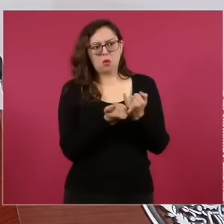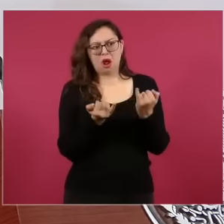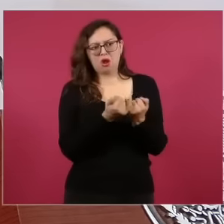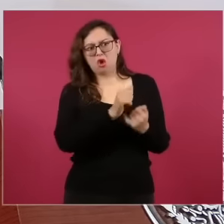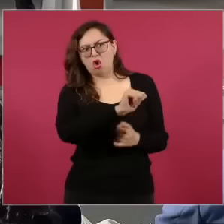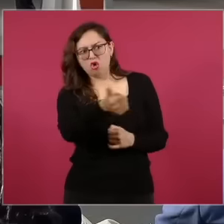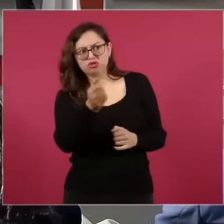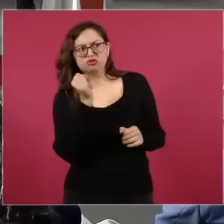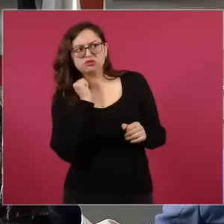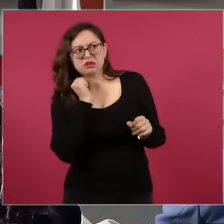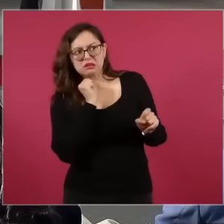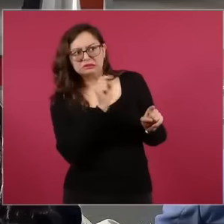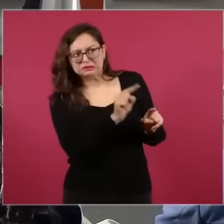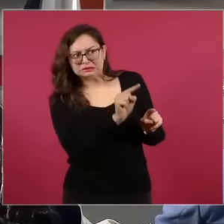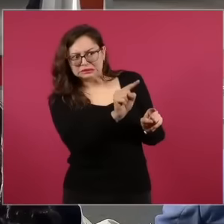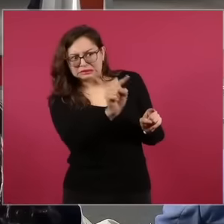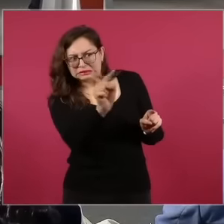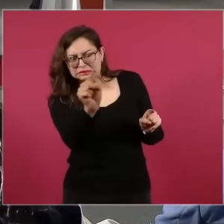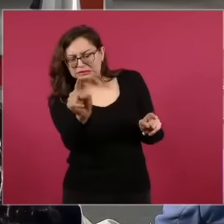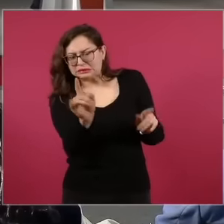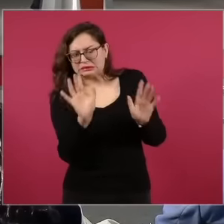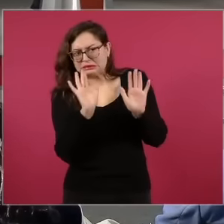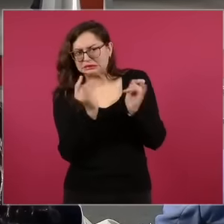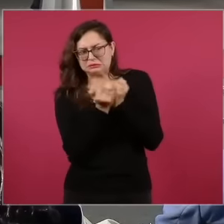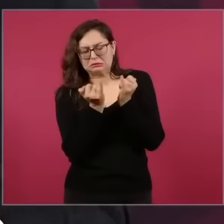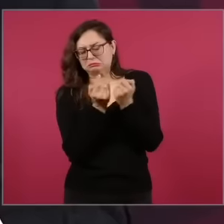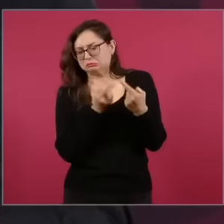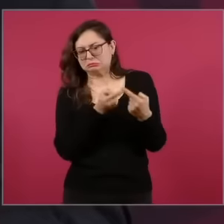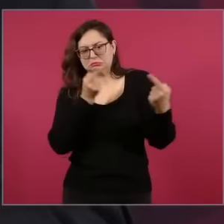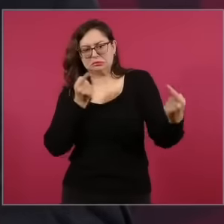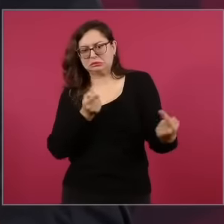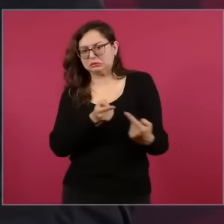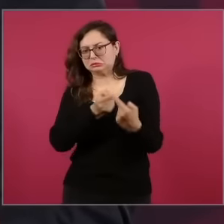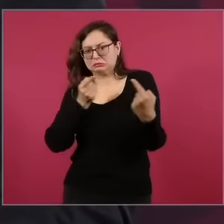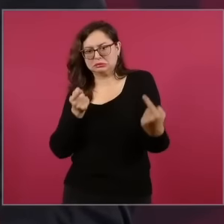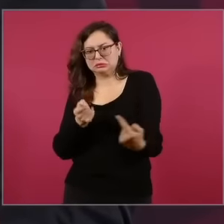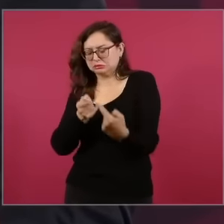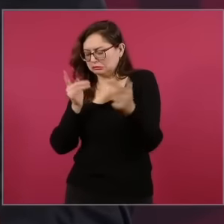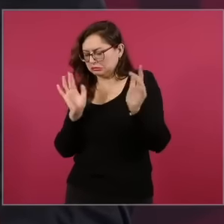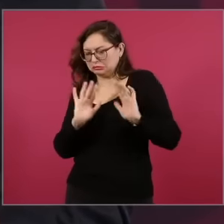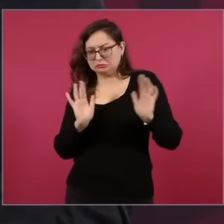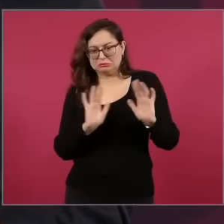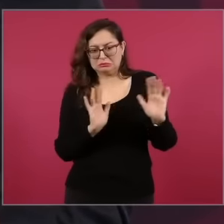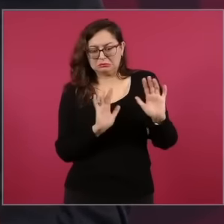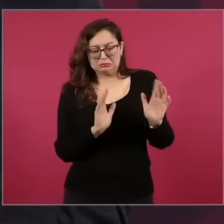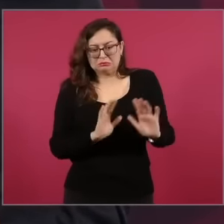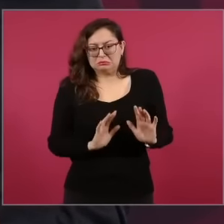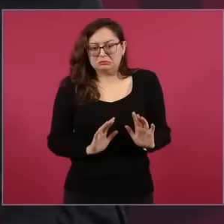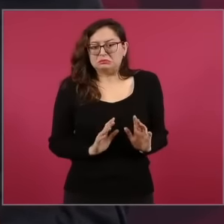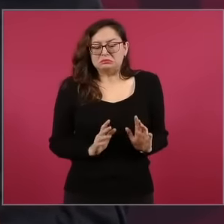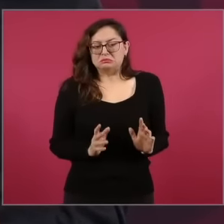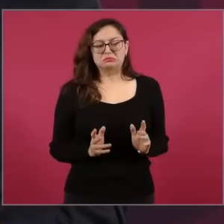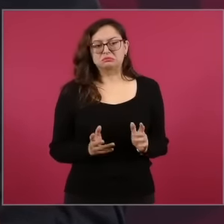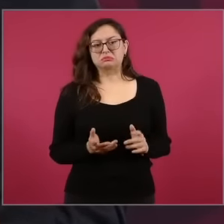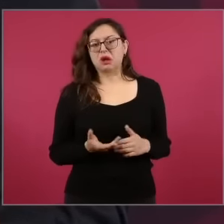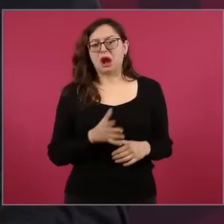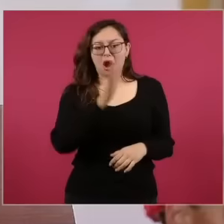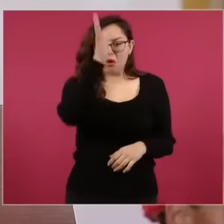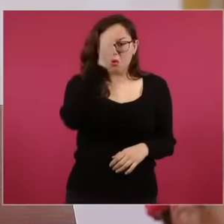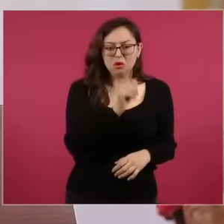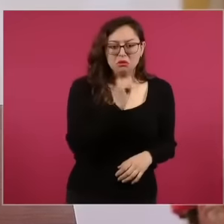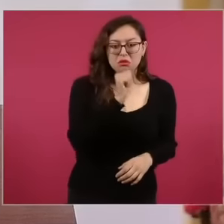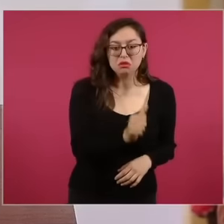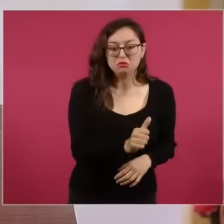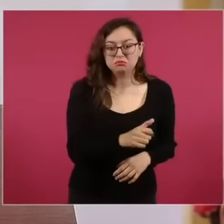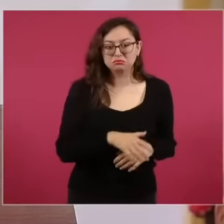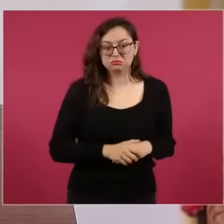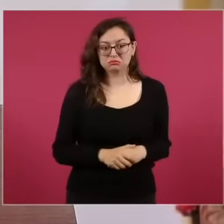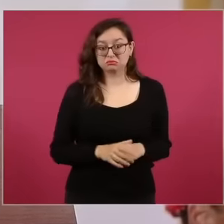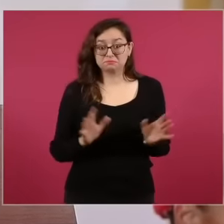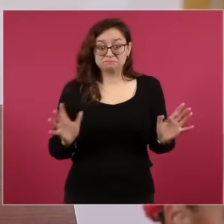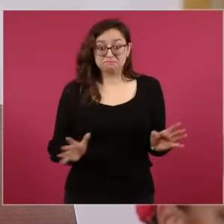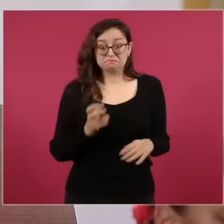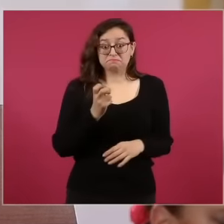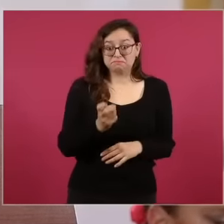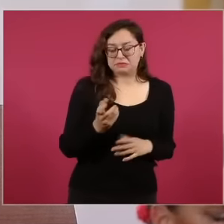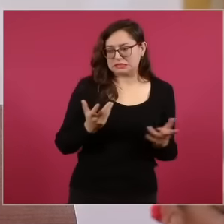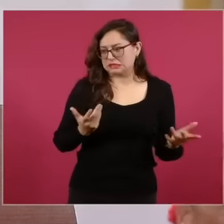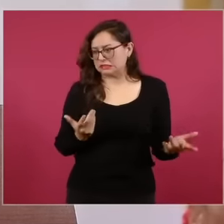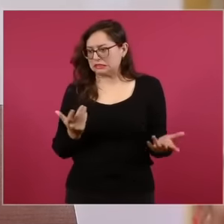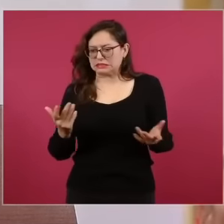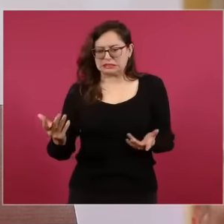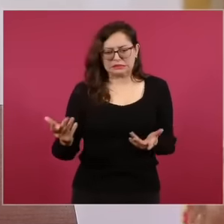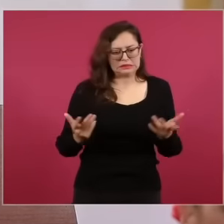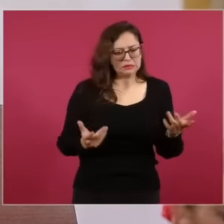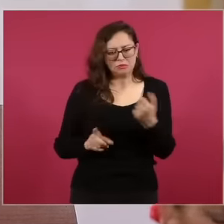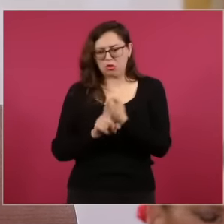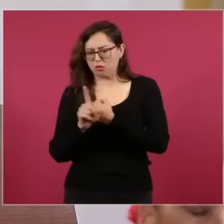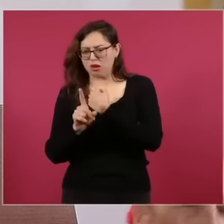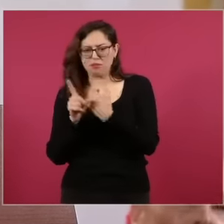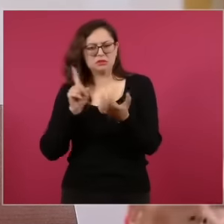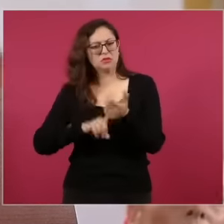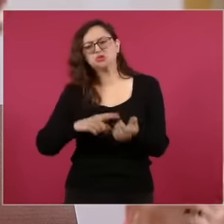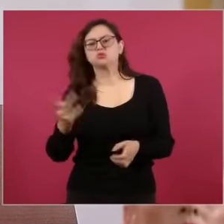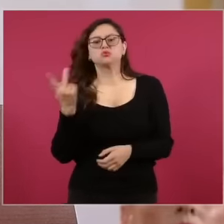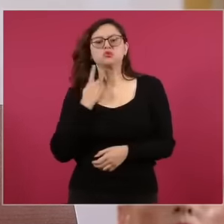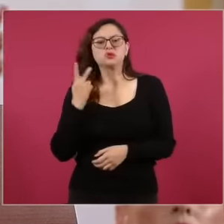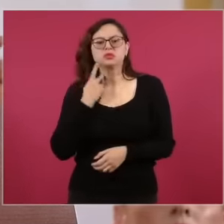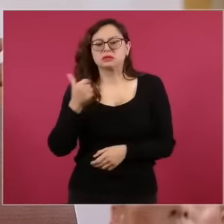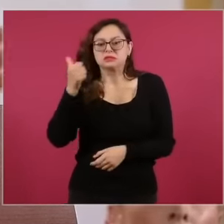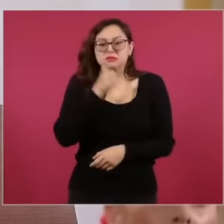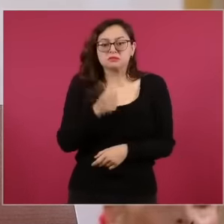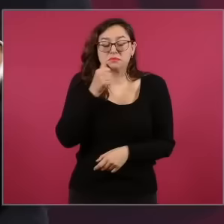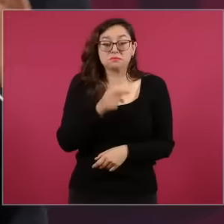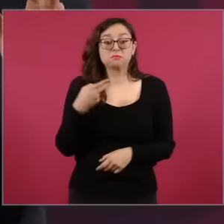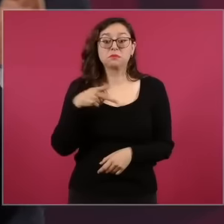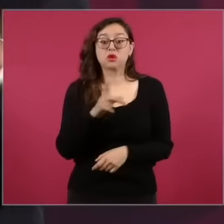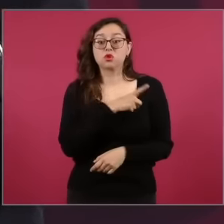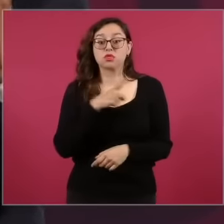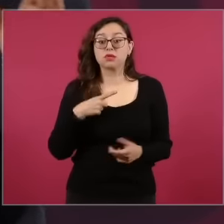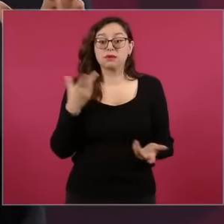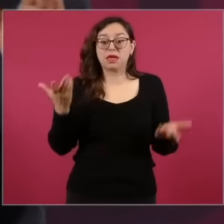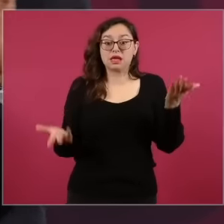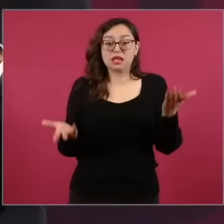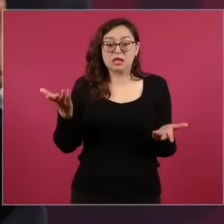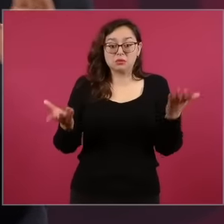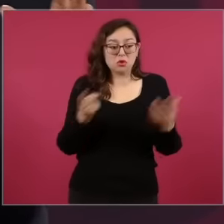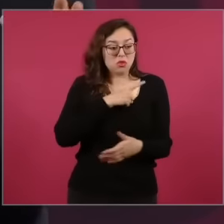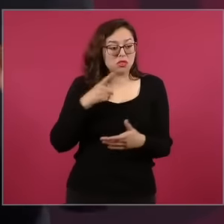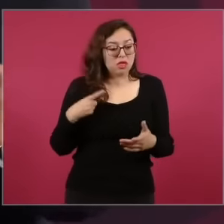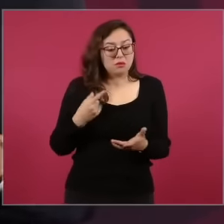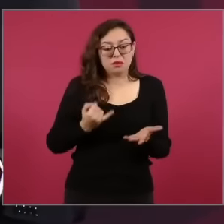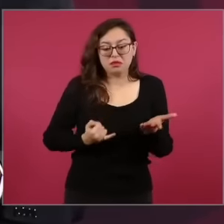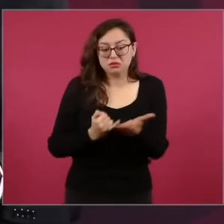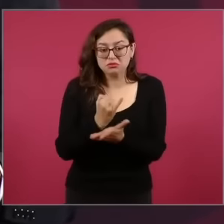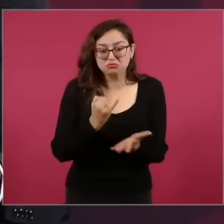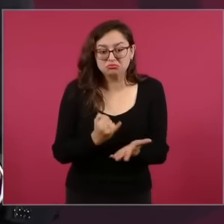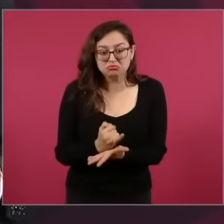but always in politics you have to choose between inconveniences and that is to find a balance between